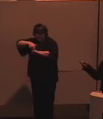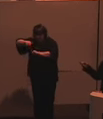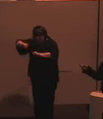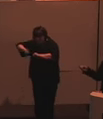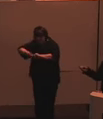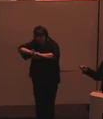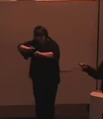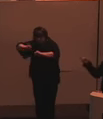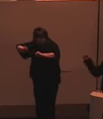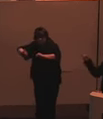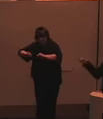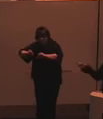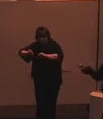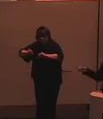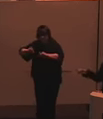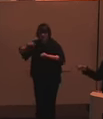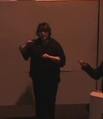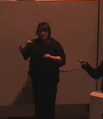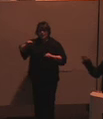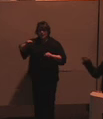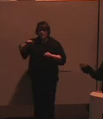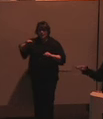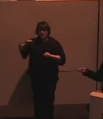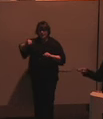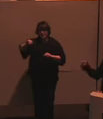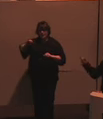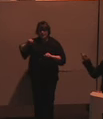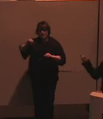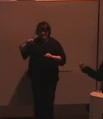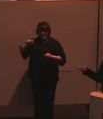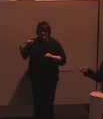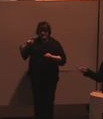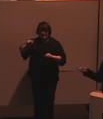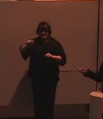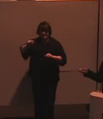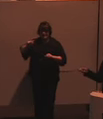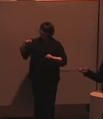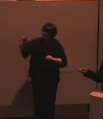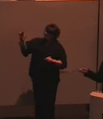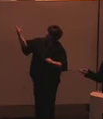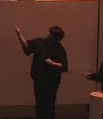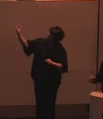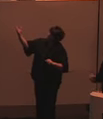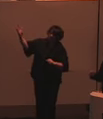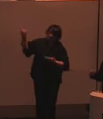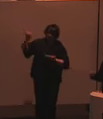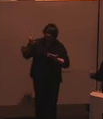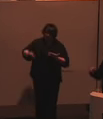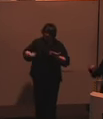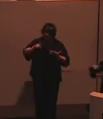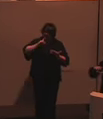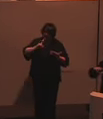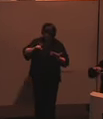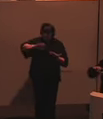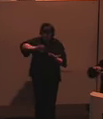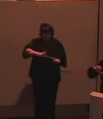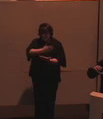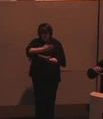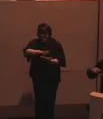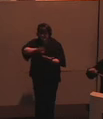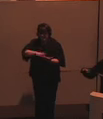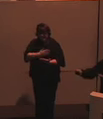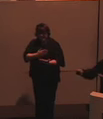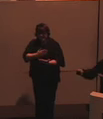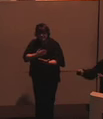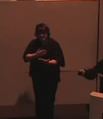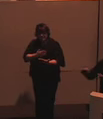So Mies says, this is an extreme music or just a universal space.